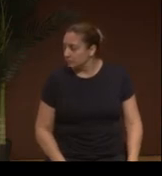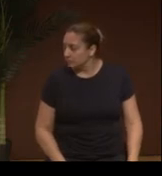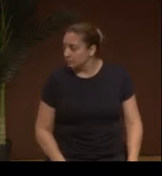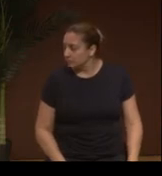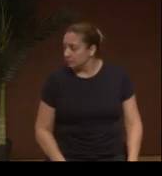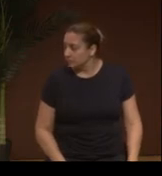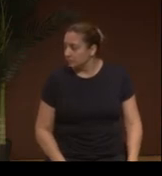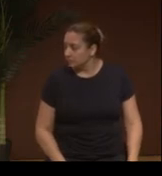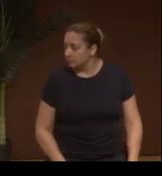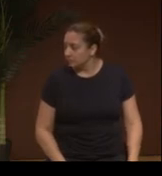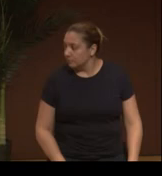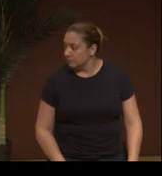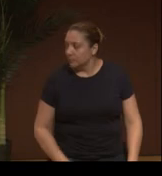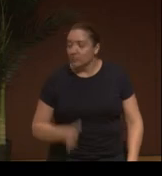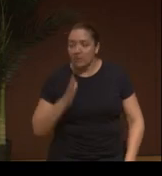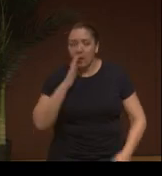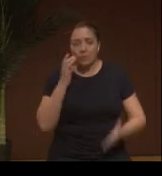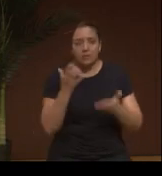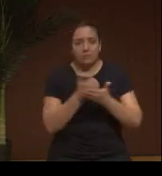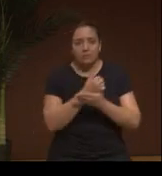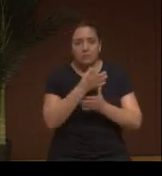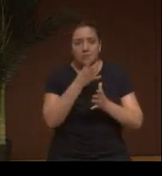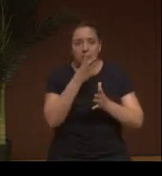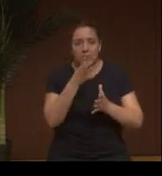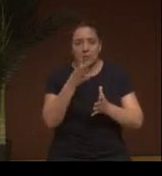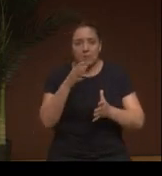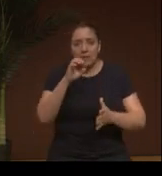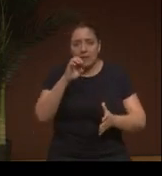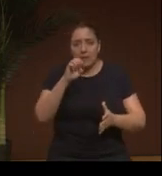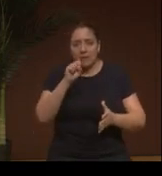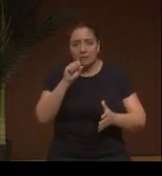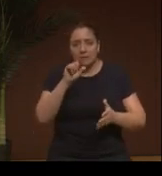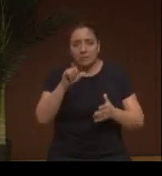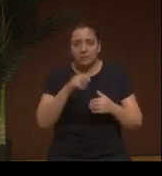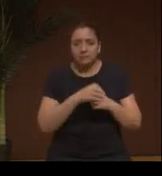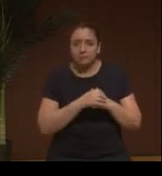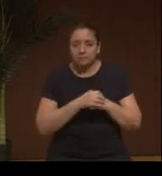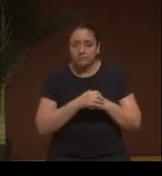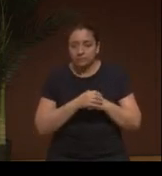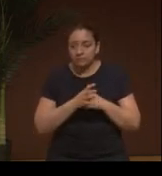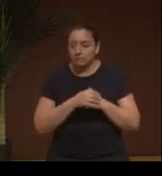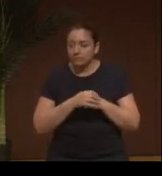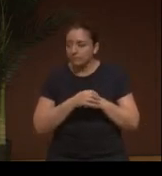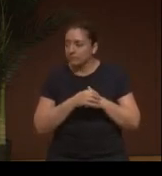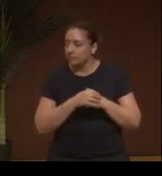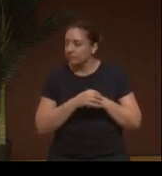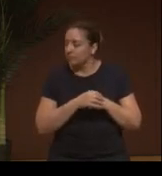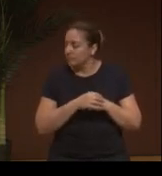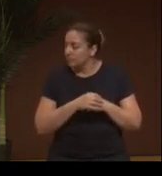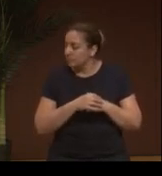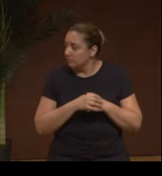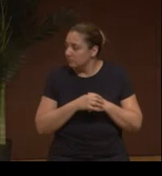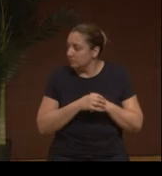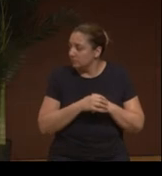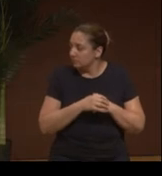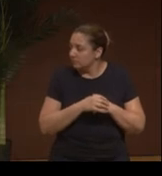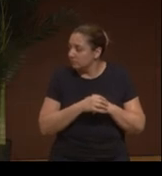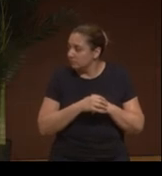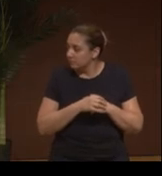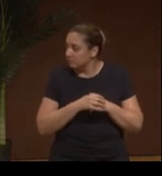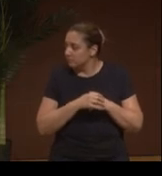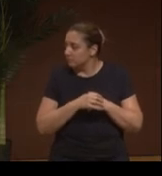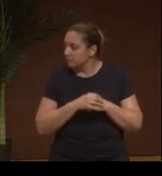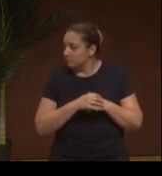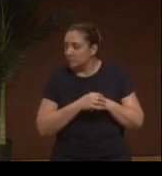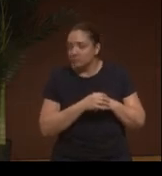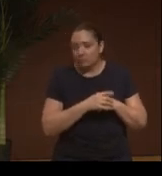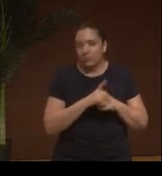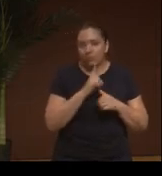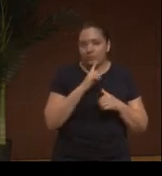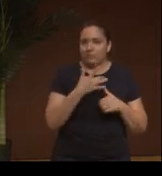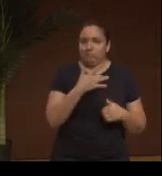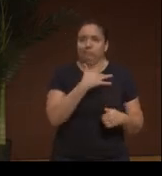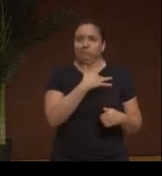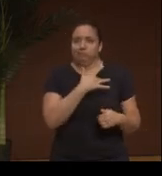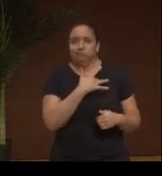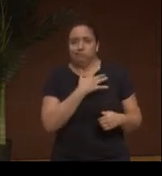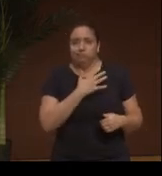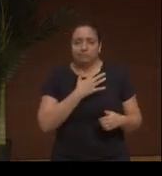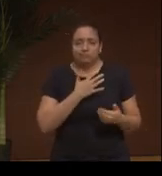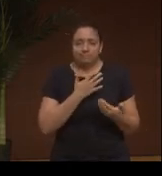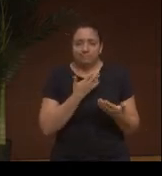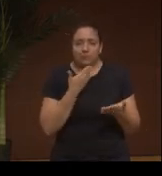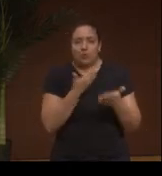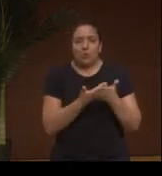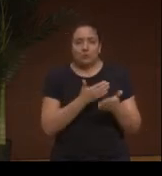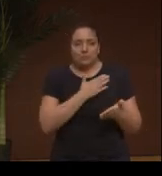. [Crosstalk]